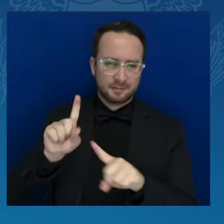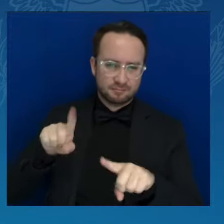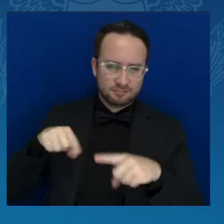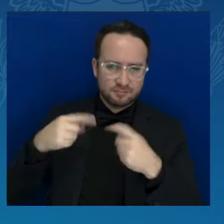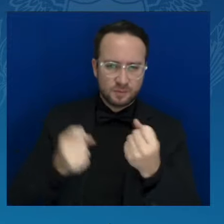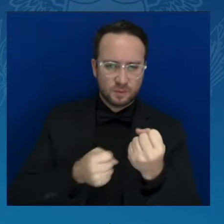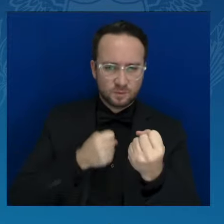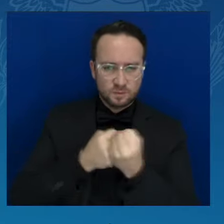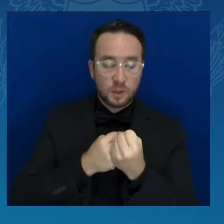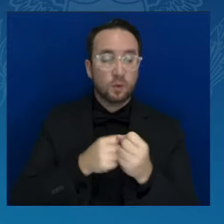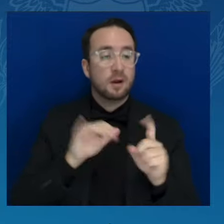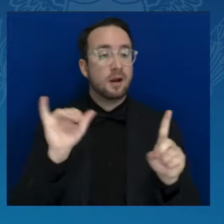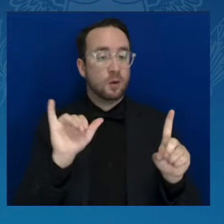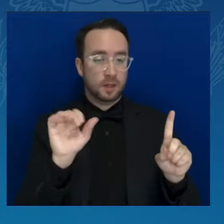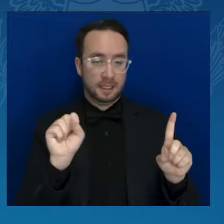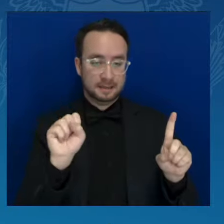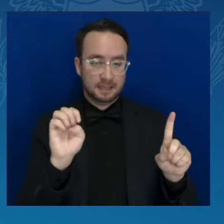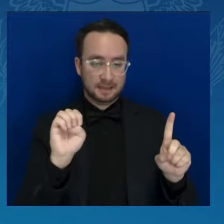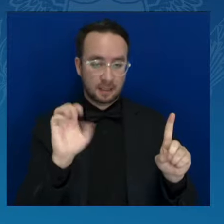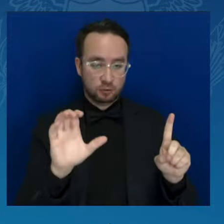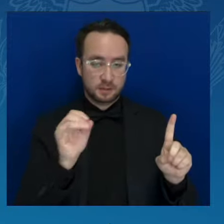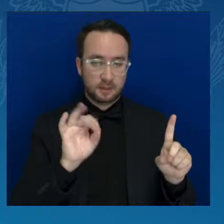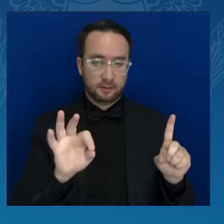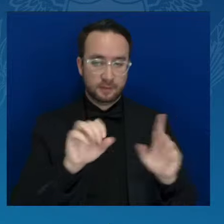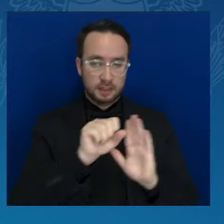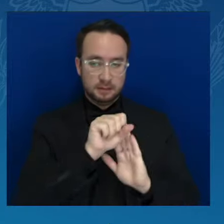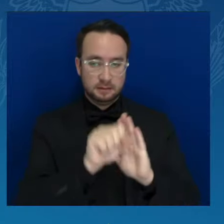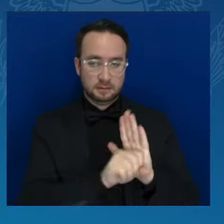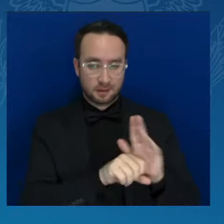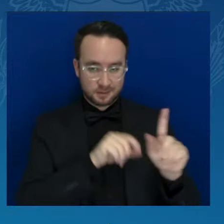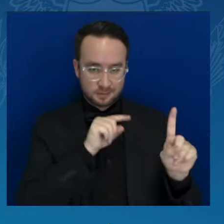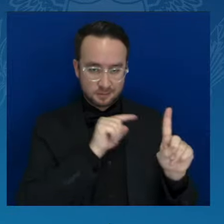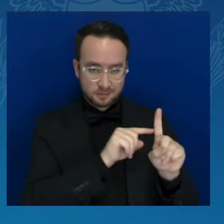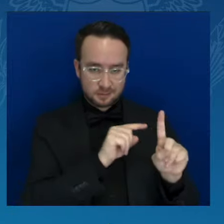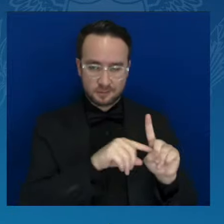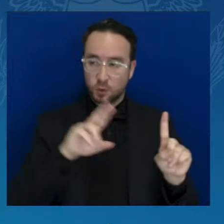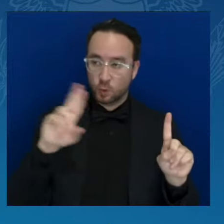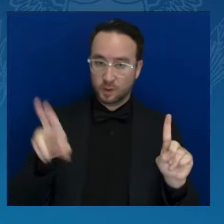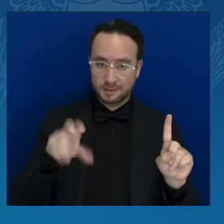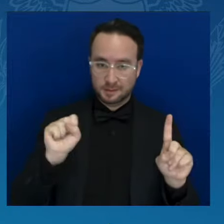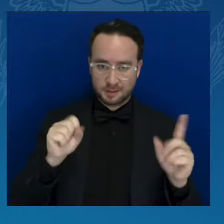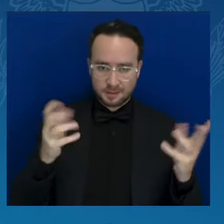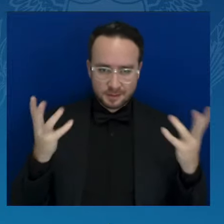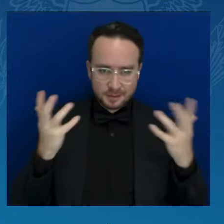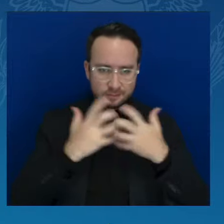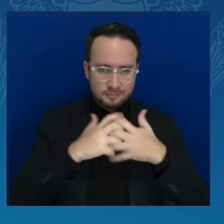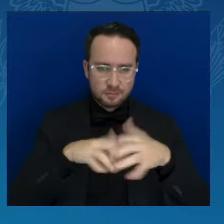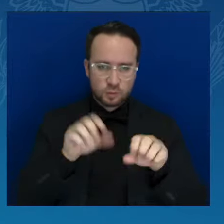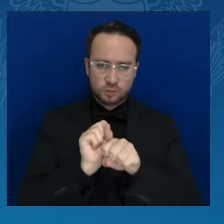to ensure that space exploration is conducted in a safe, sustainable and collaborative manner.